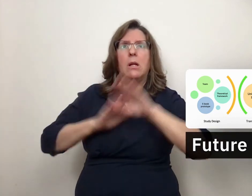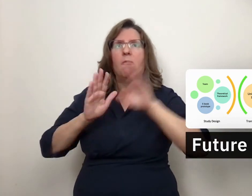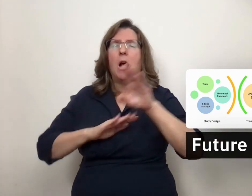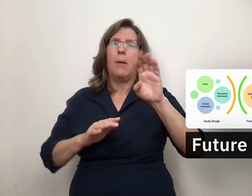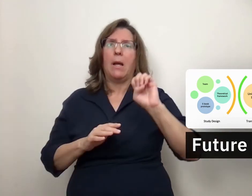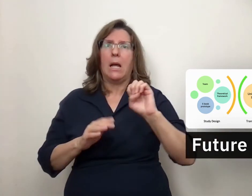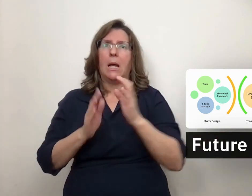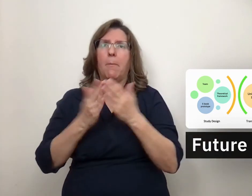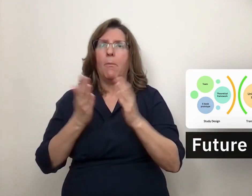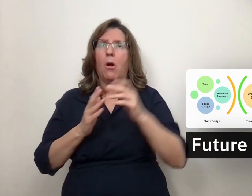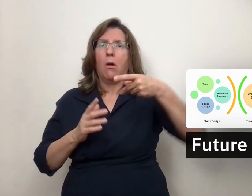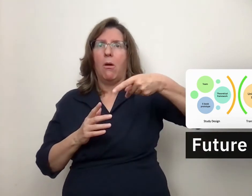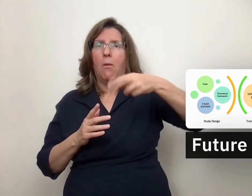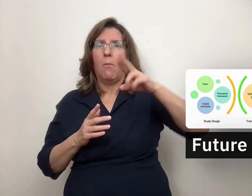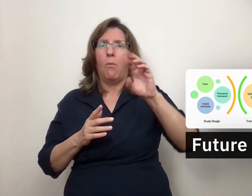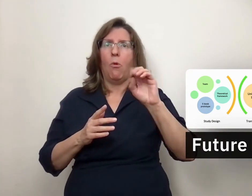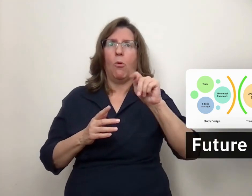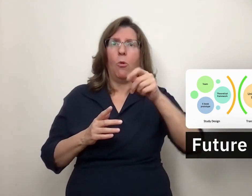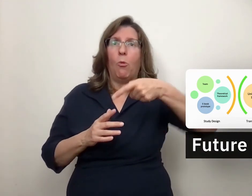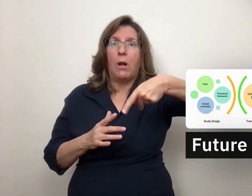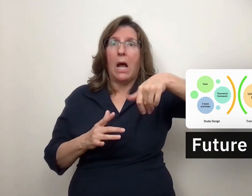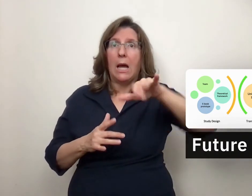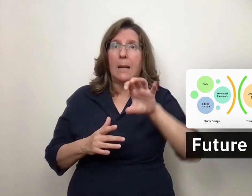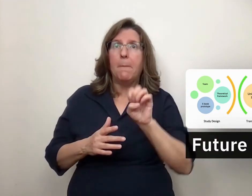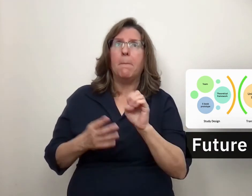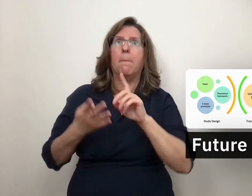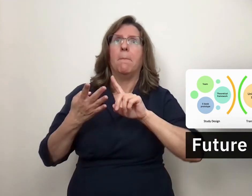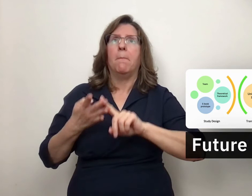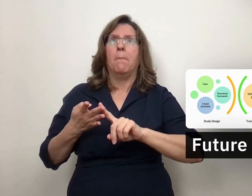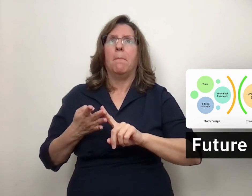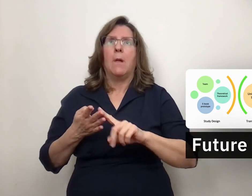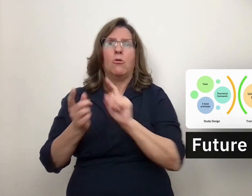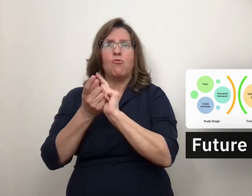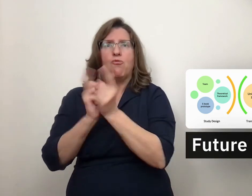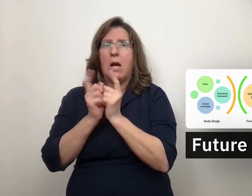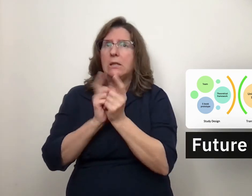an evaluation of this lens or framework by designing an e-book prototype.